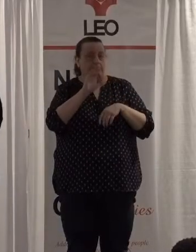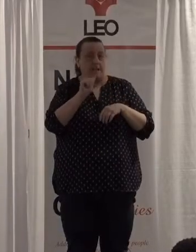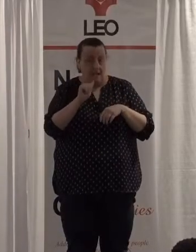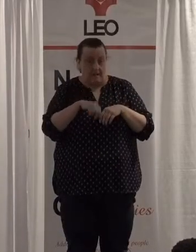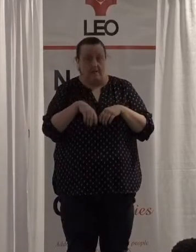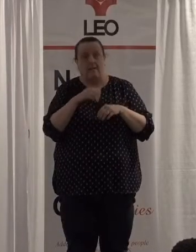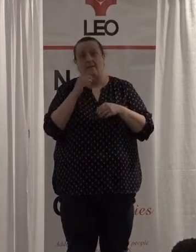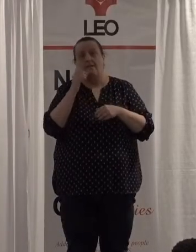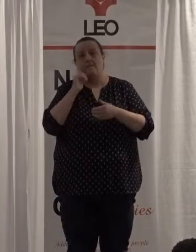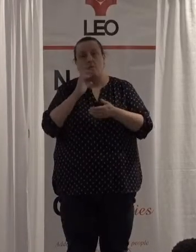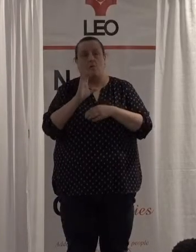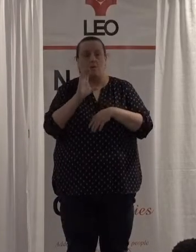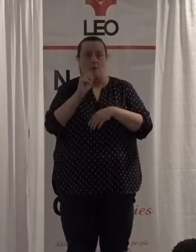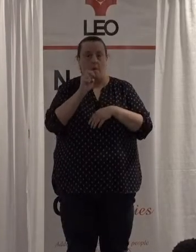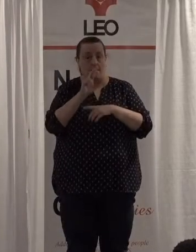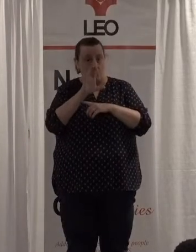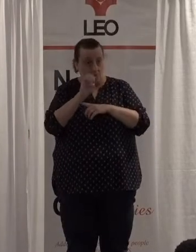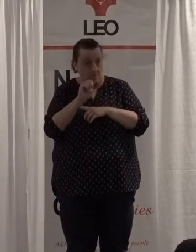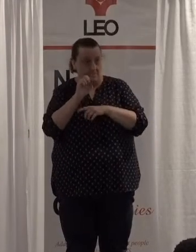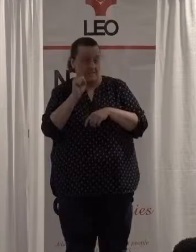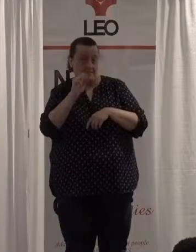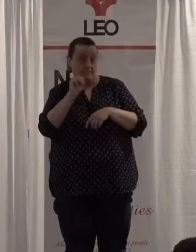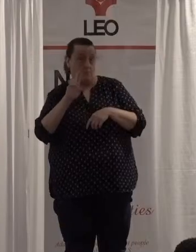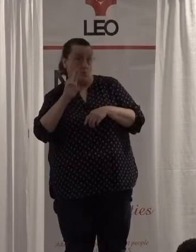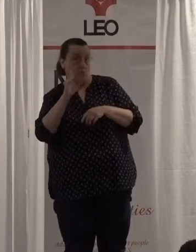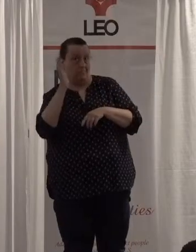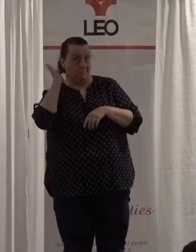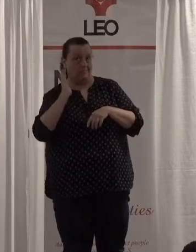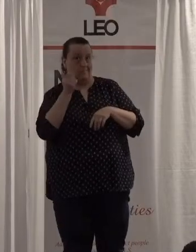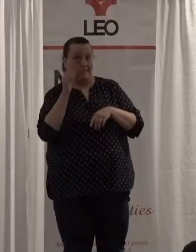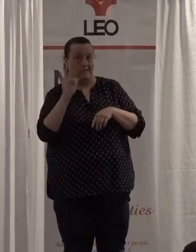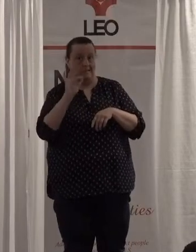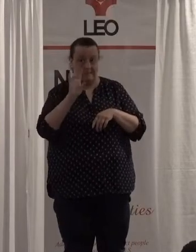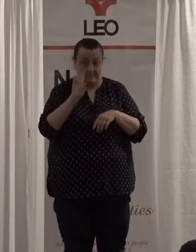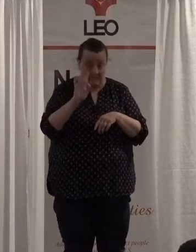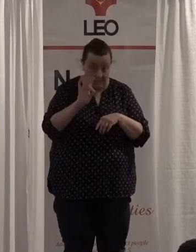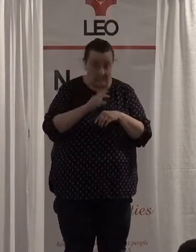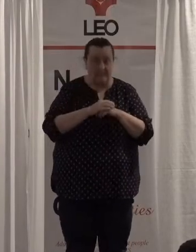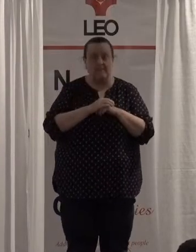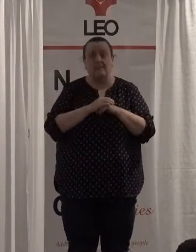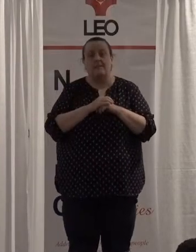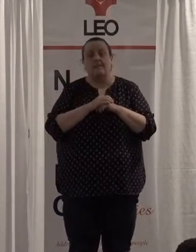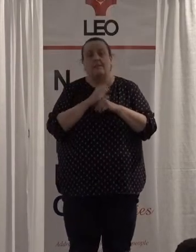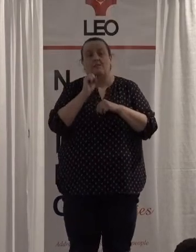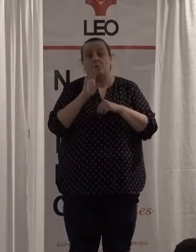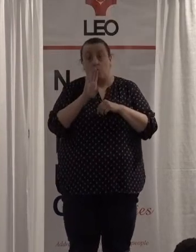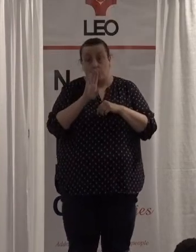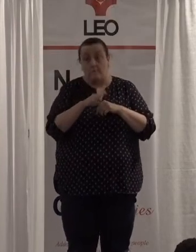FROM SAINT MARY'S UNIVERSITY IN 1978. HE JOINED SCOTIABANK AFTER GRADUATION